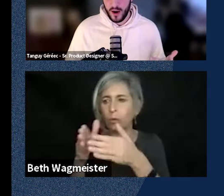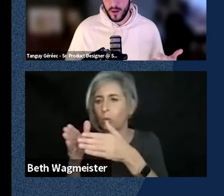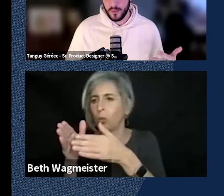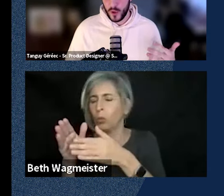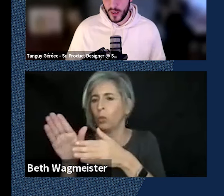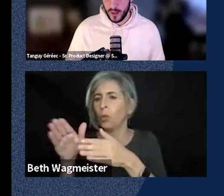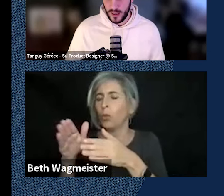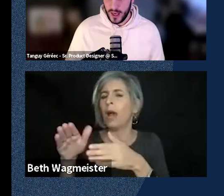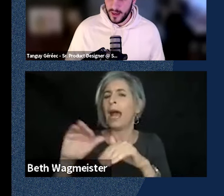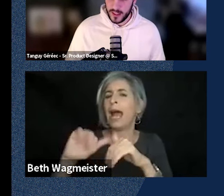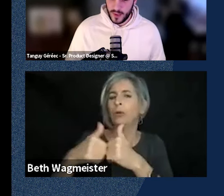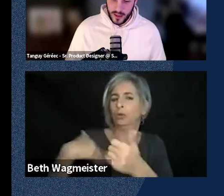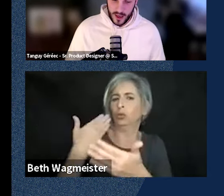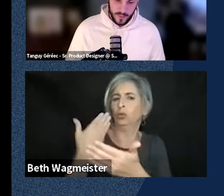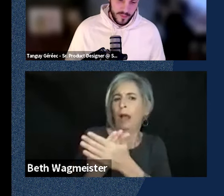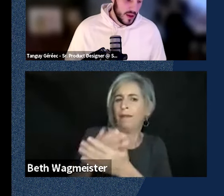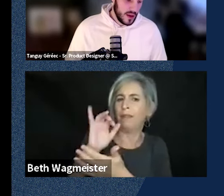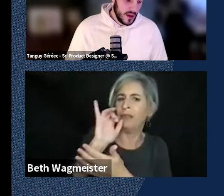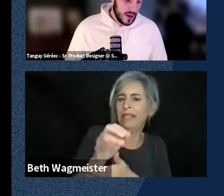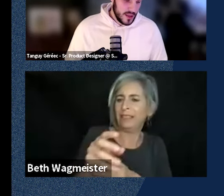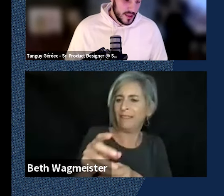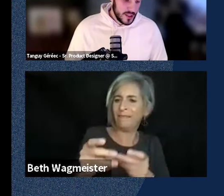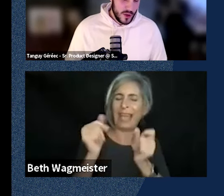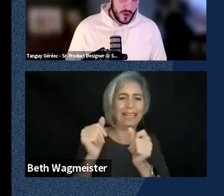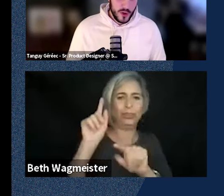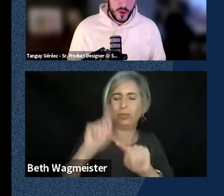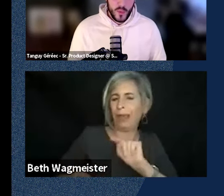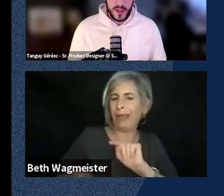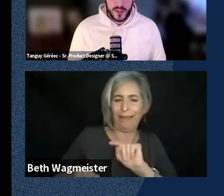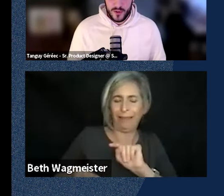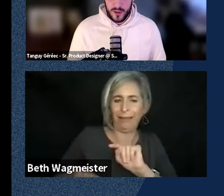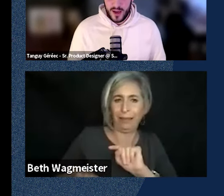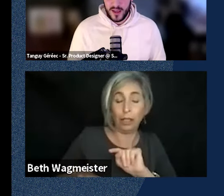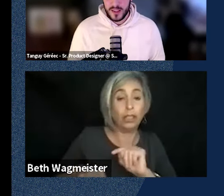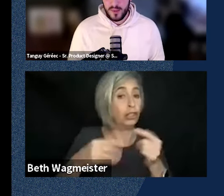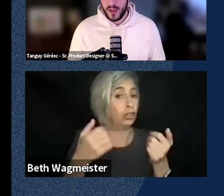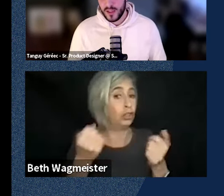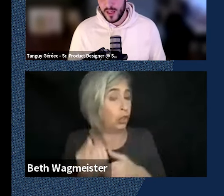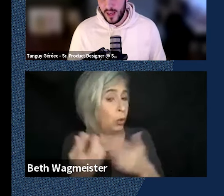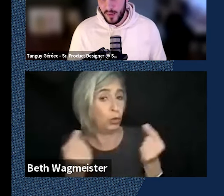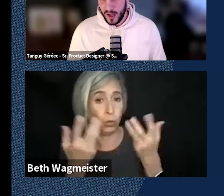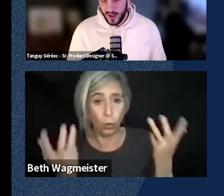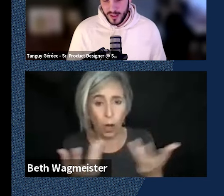quickly, at least right now. So the good way to do that is by using landmarks.